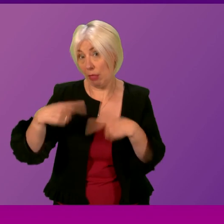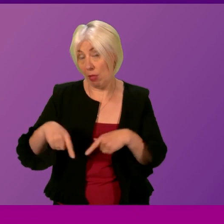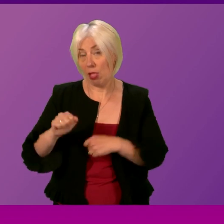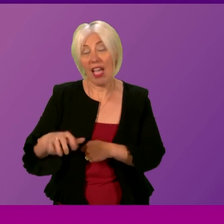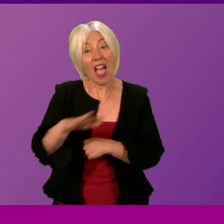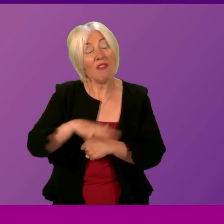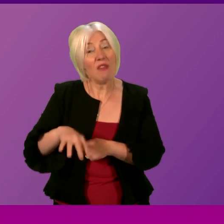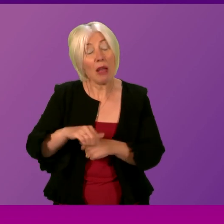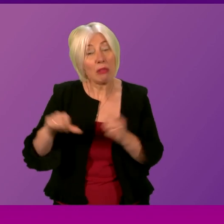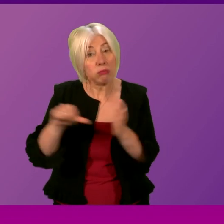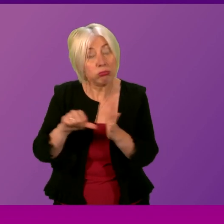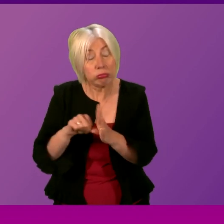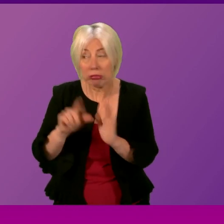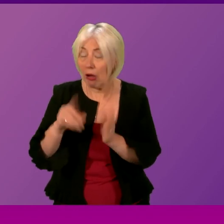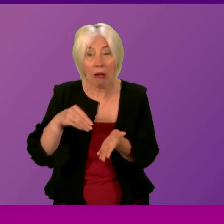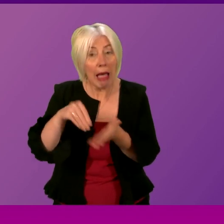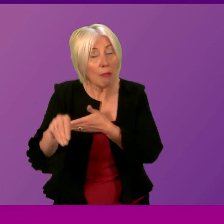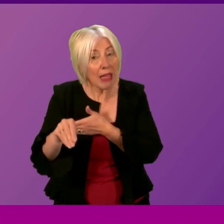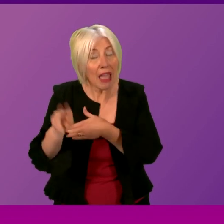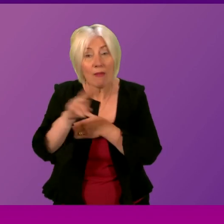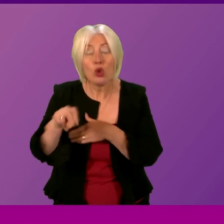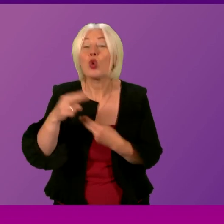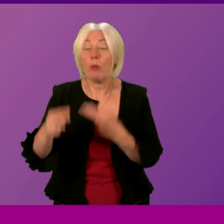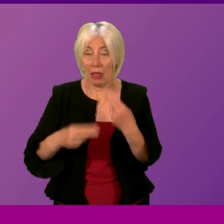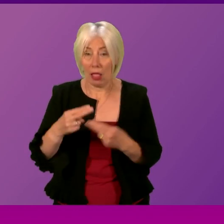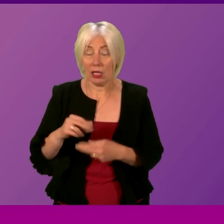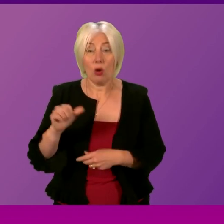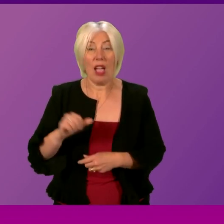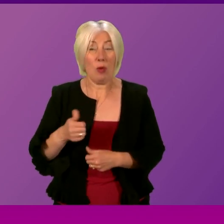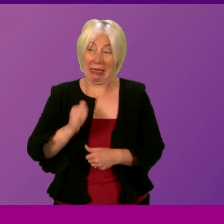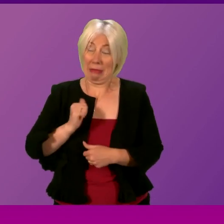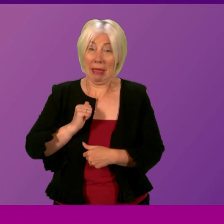due to the cost of paying for school meals, in the first instance, we expect local authorities to use